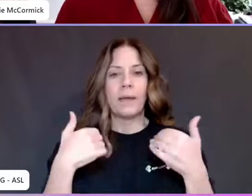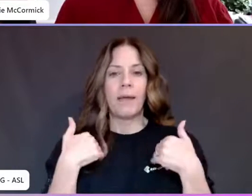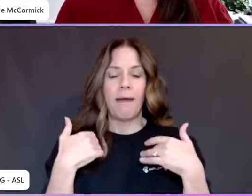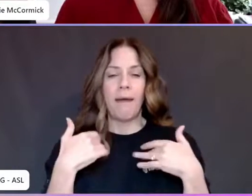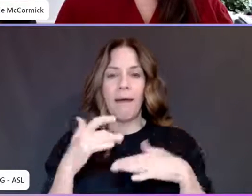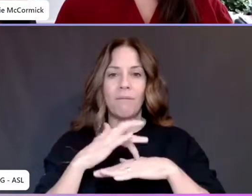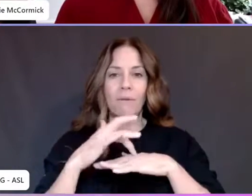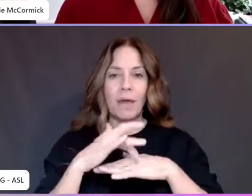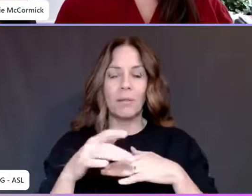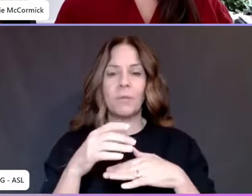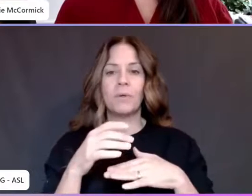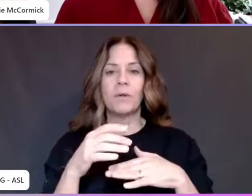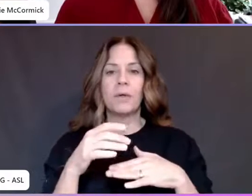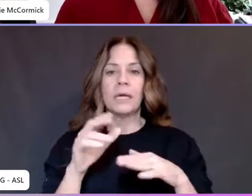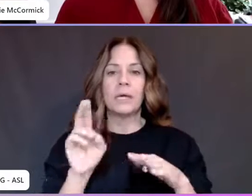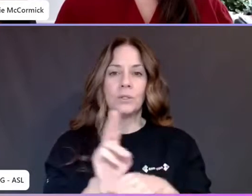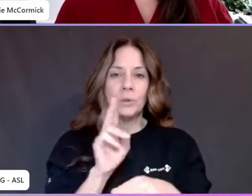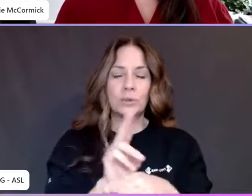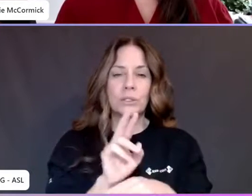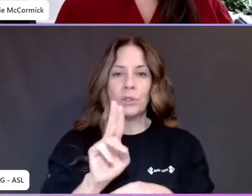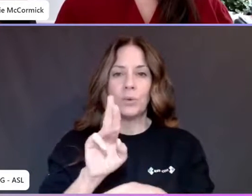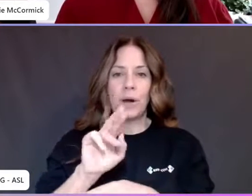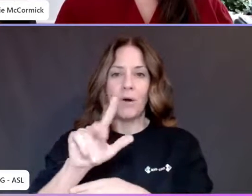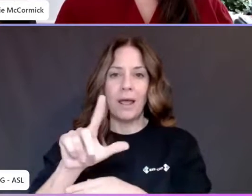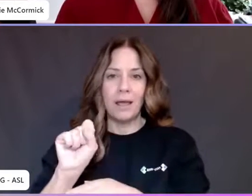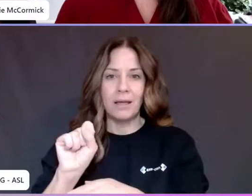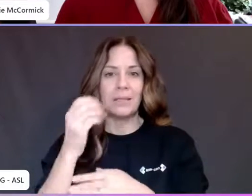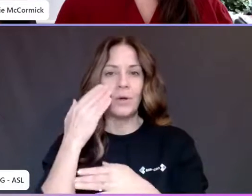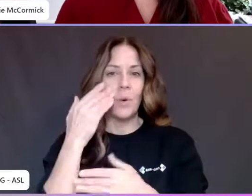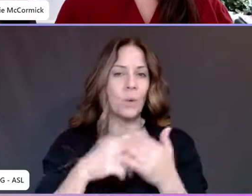if teams are able to open every section and run apps on